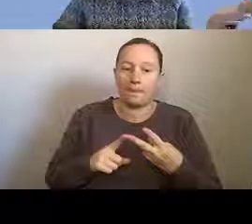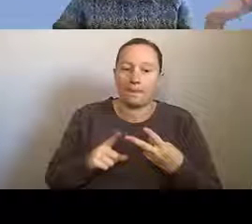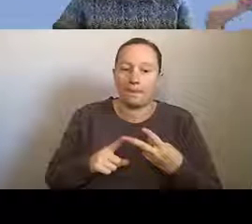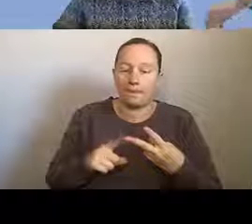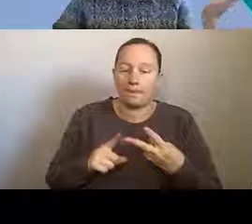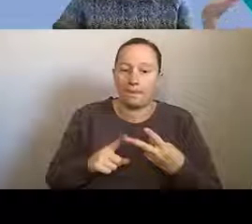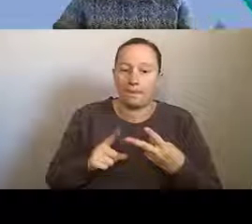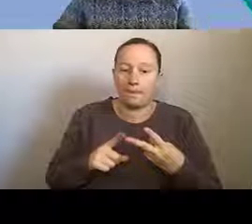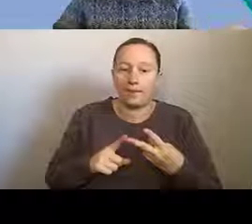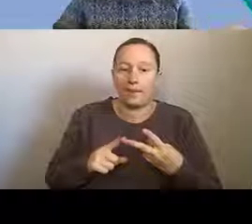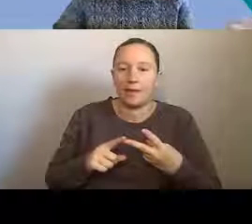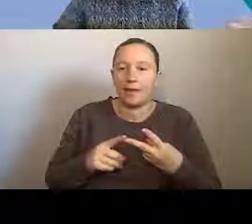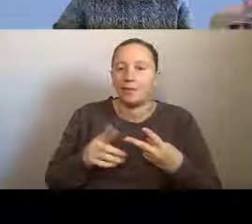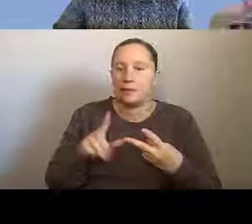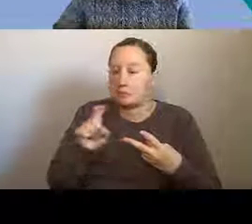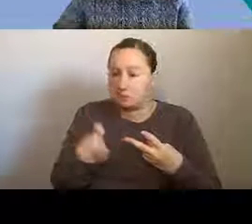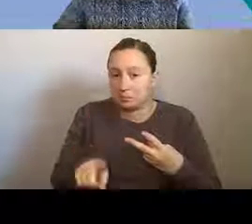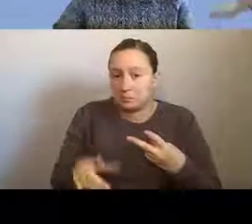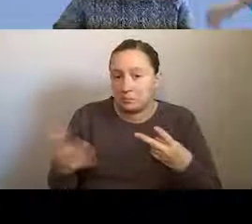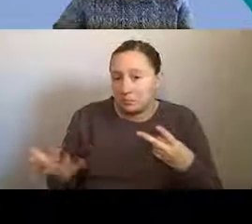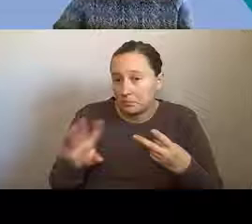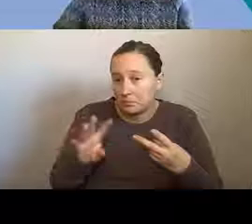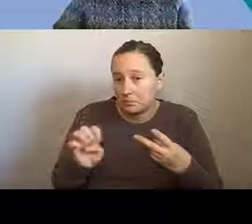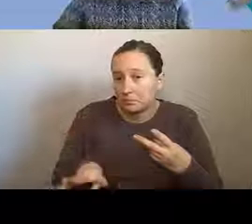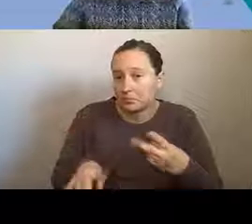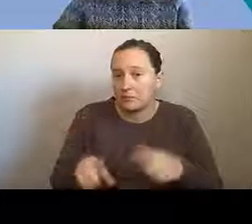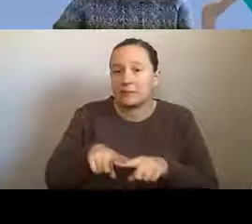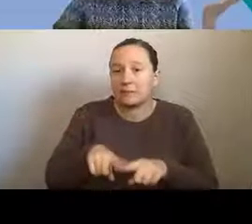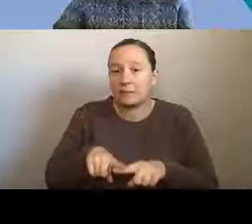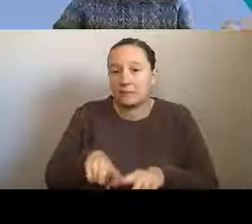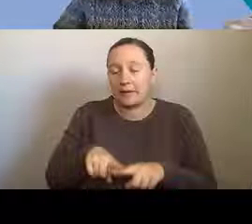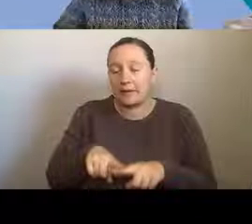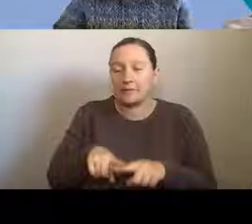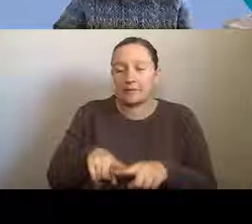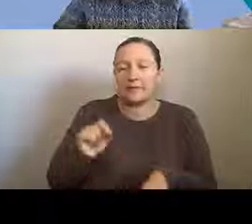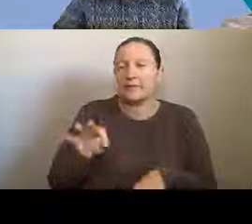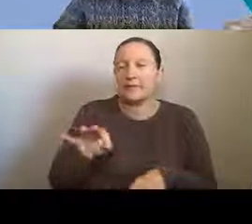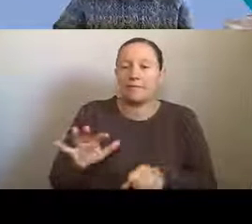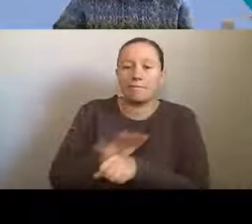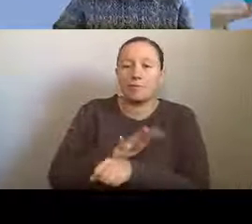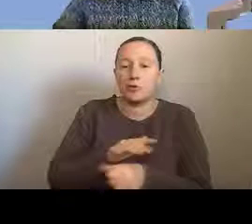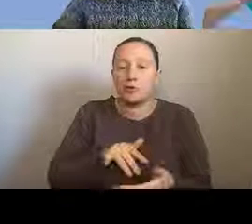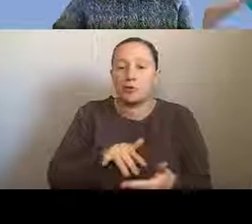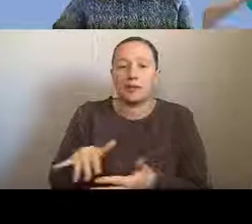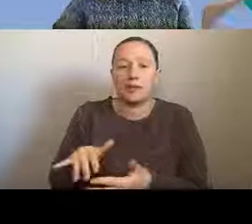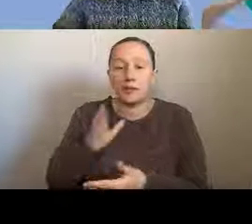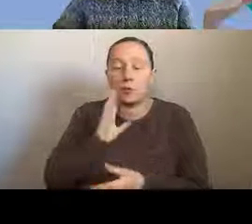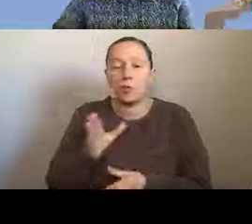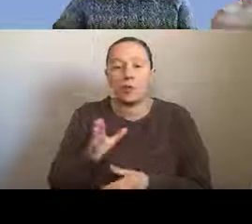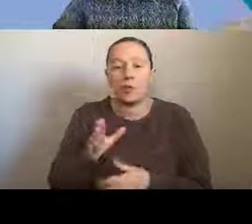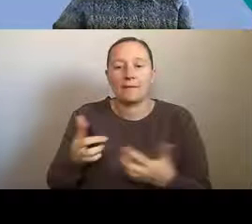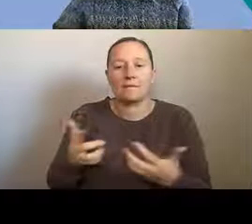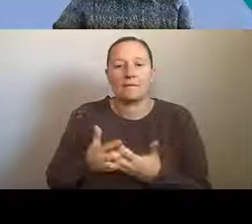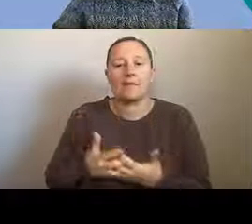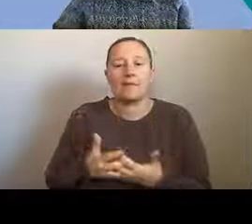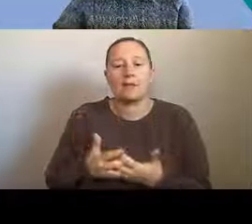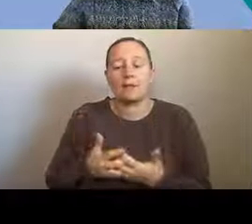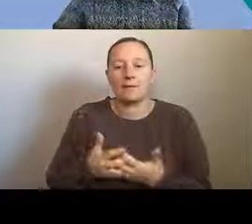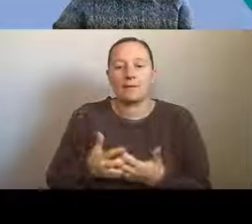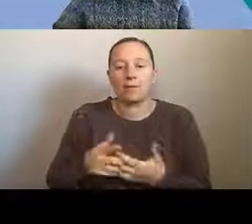I left it as a question mark because it really depends on whether the entire study fit into one or more of the exempt categories.